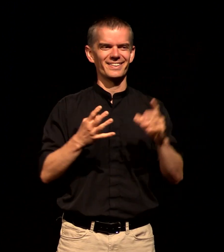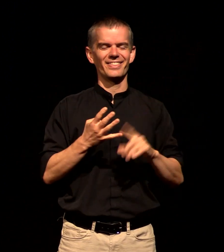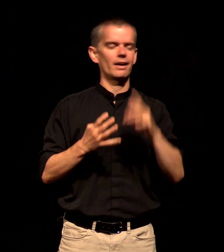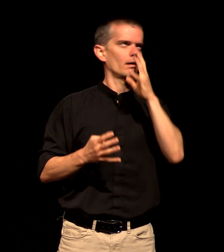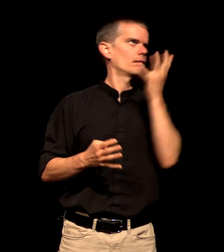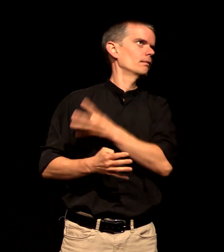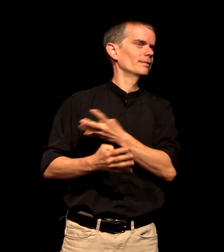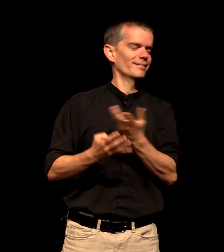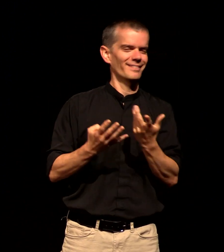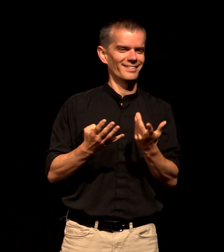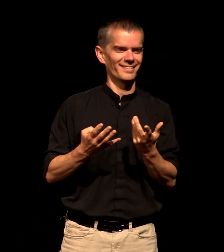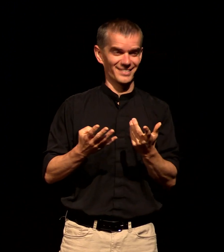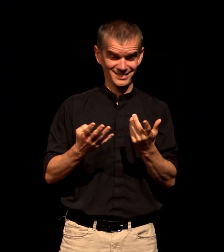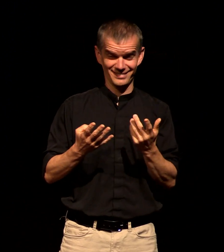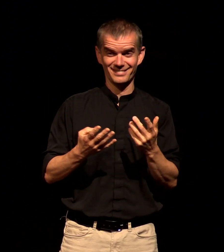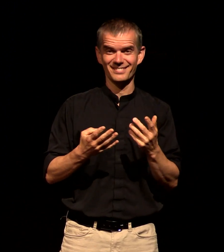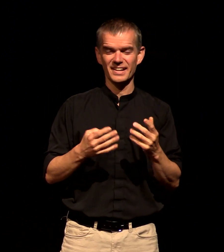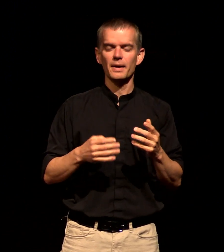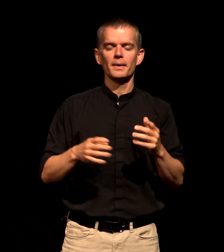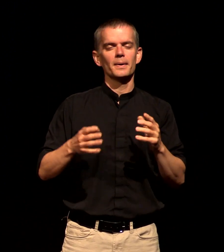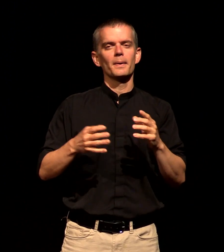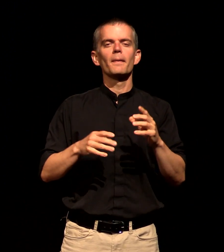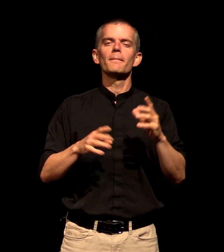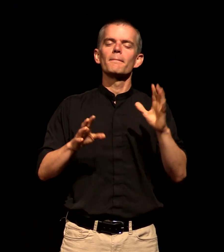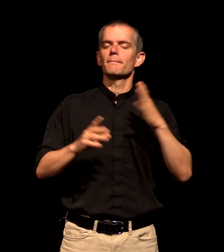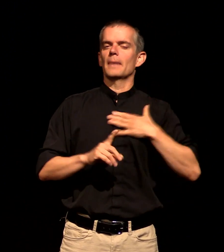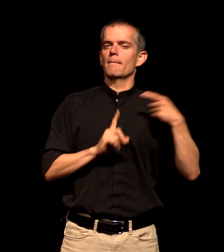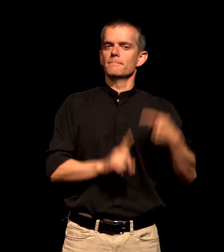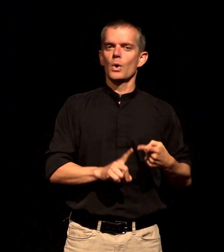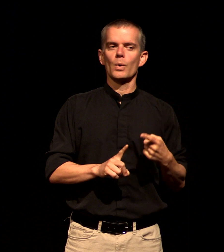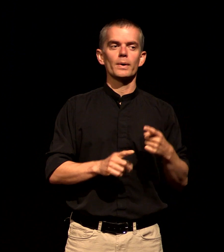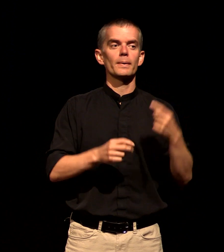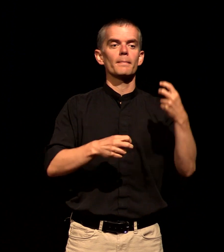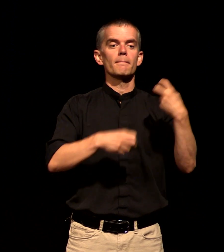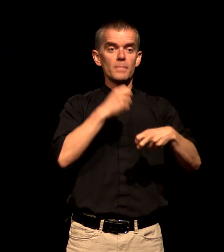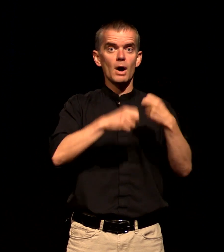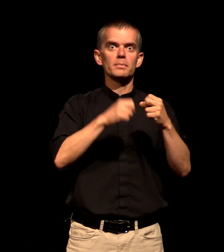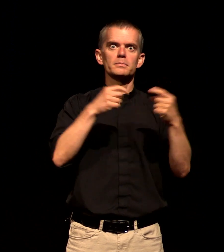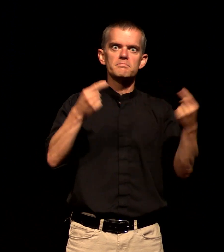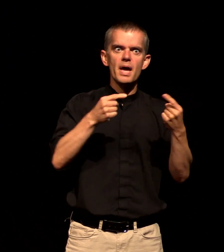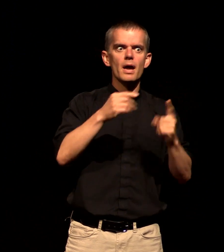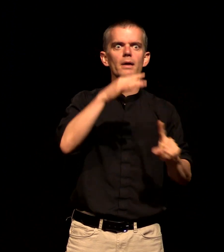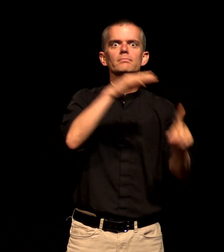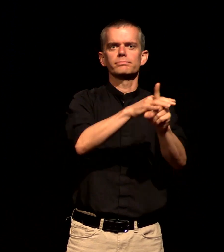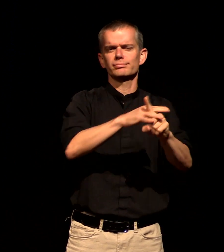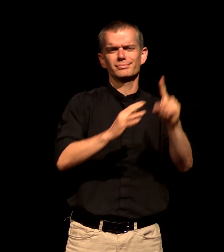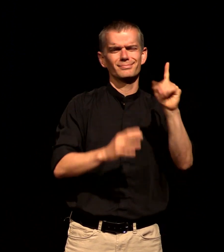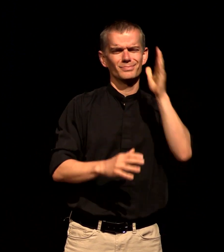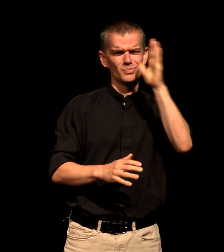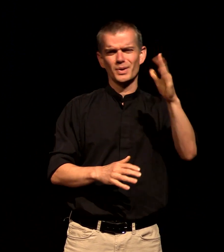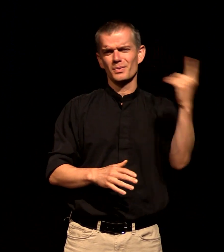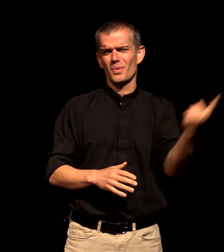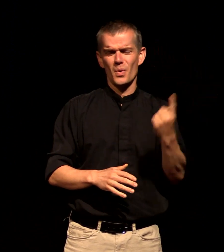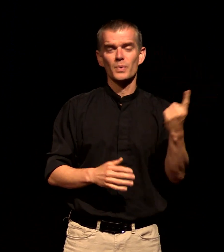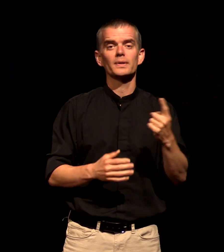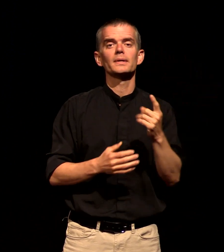come our way. And we all handle it in different ways. Some that are helpful, some that are not some that are actually expensive